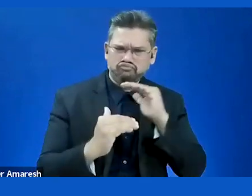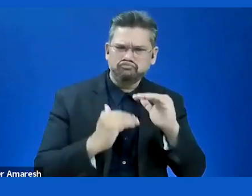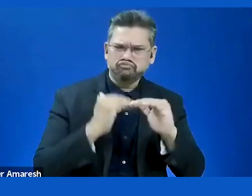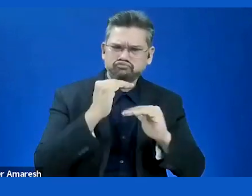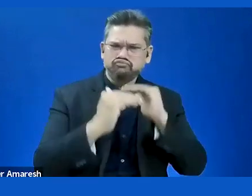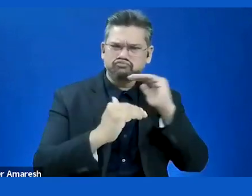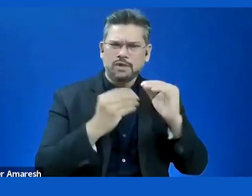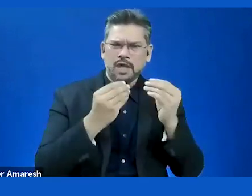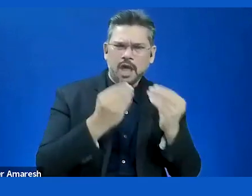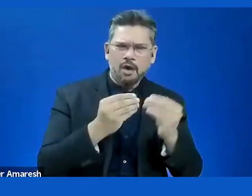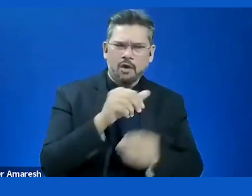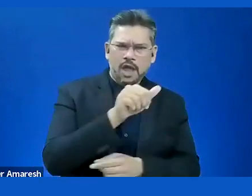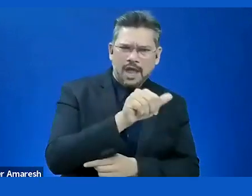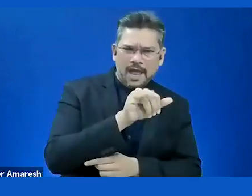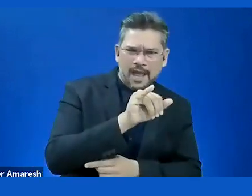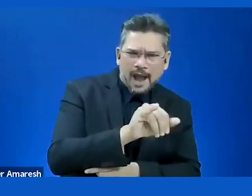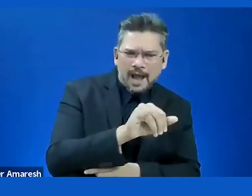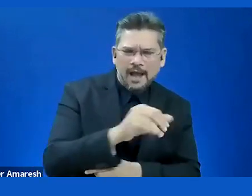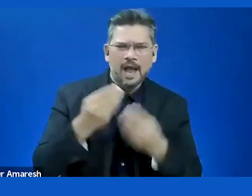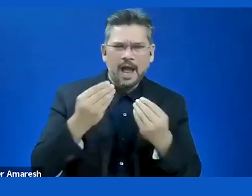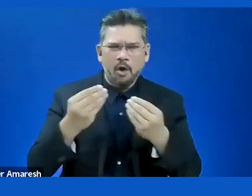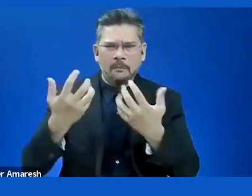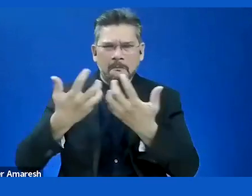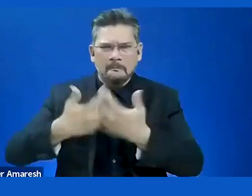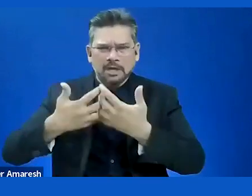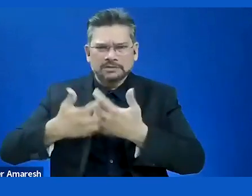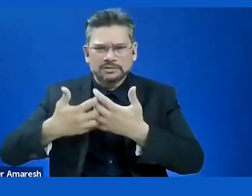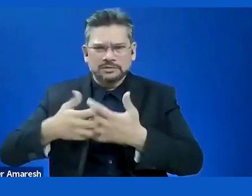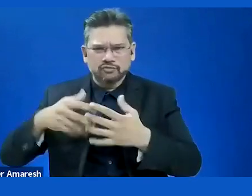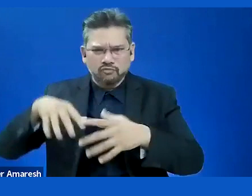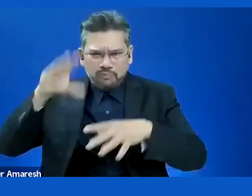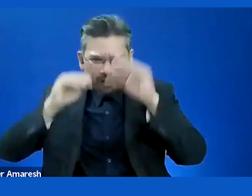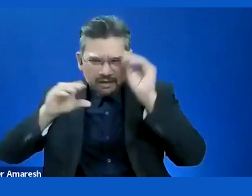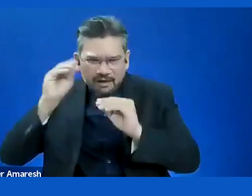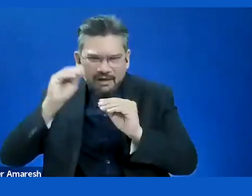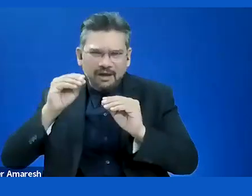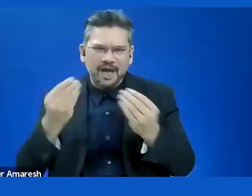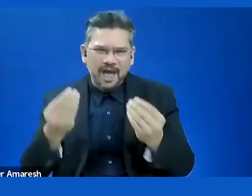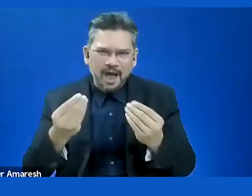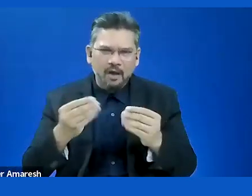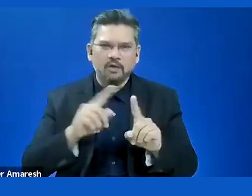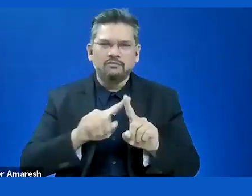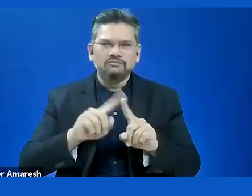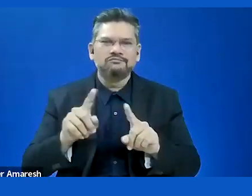and machine learning technologies to improve digital accessibility. From producing easier